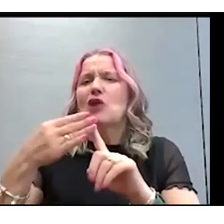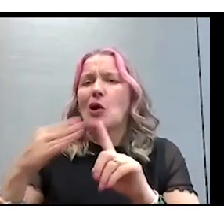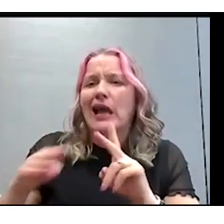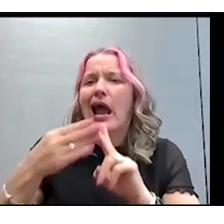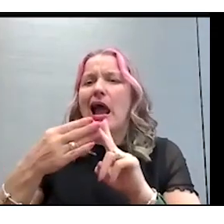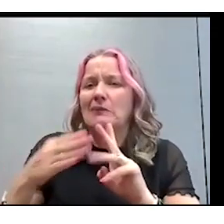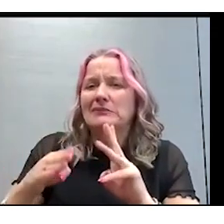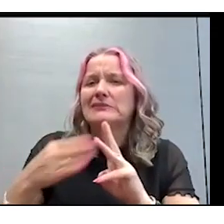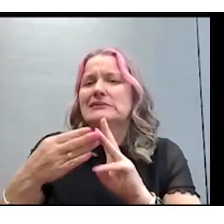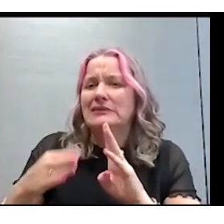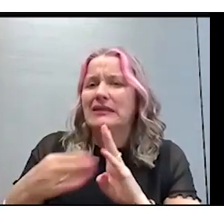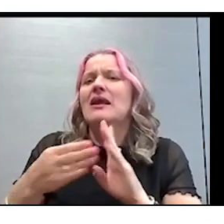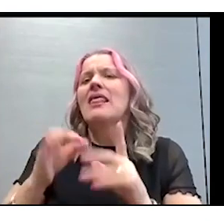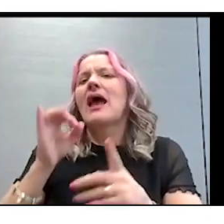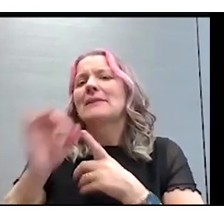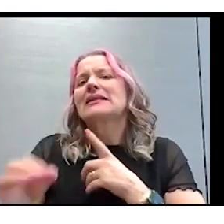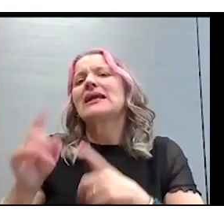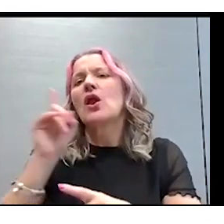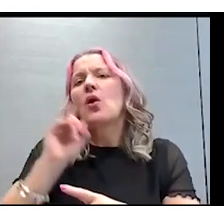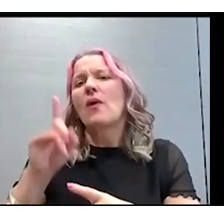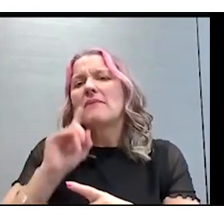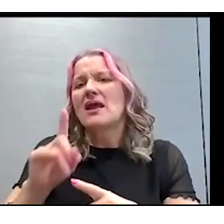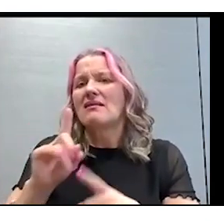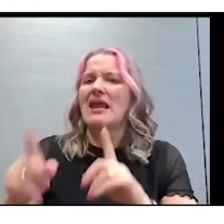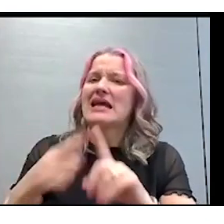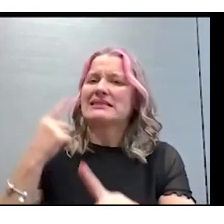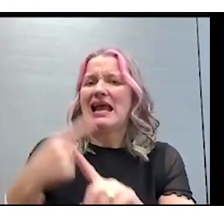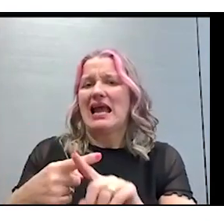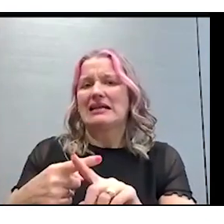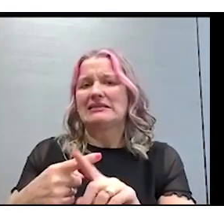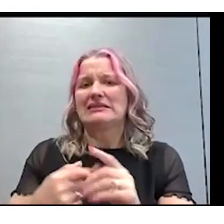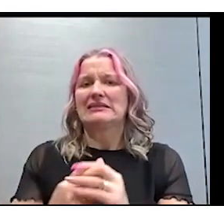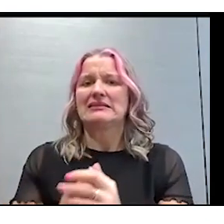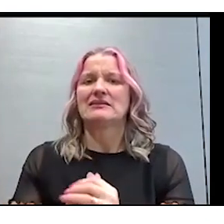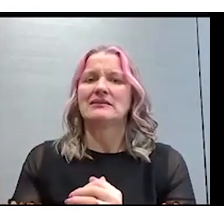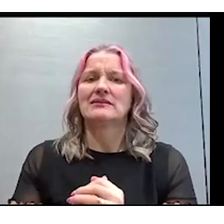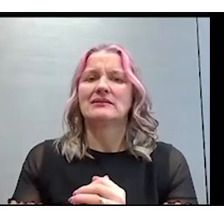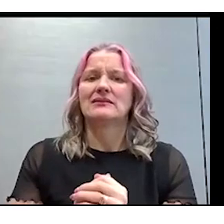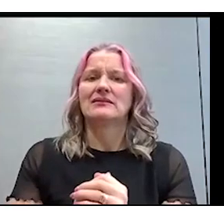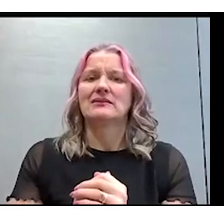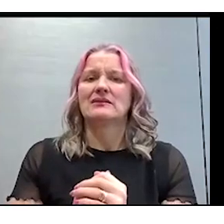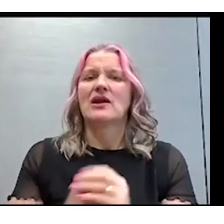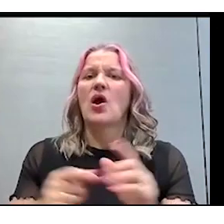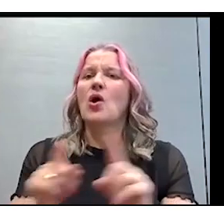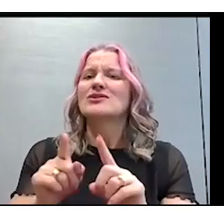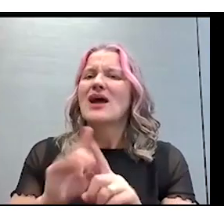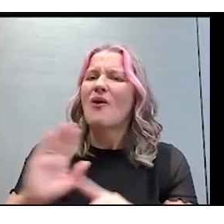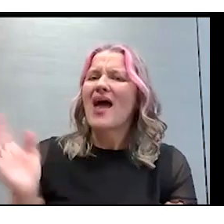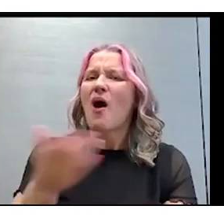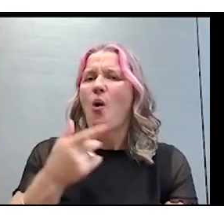certain image applies to women executives. The other thing is they're all Caucasian.